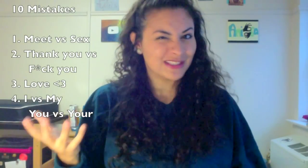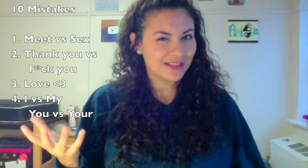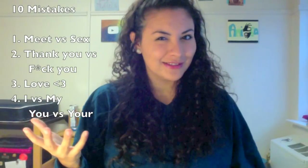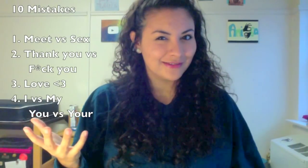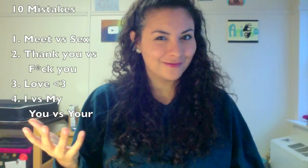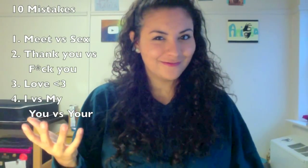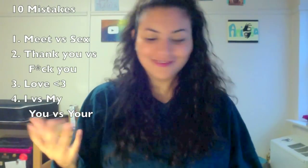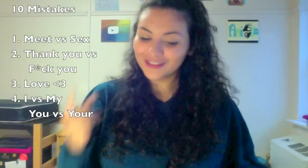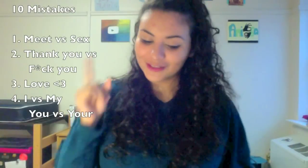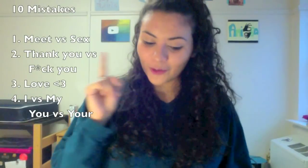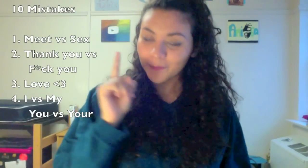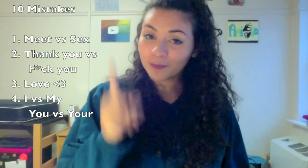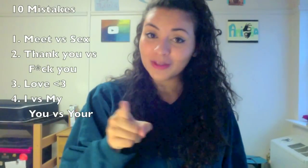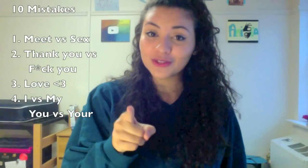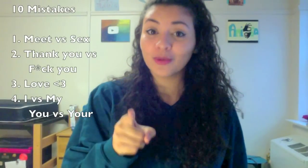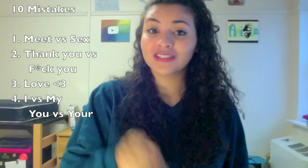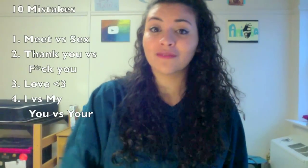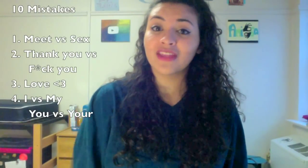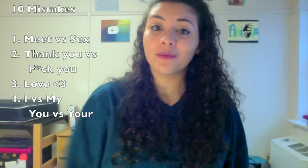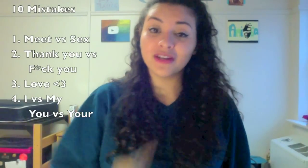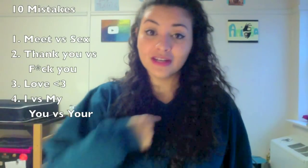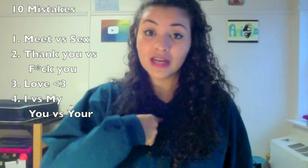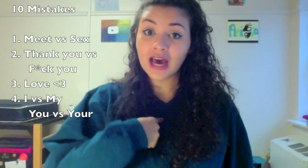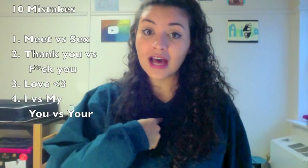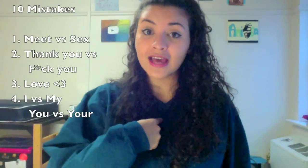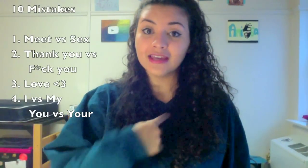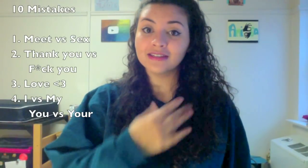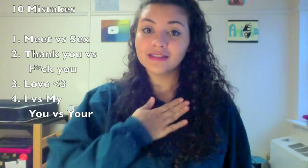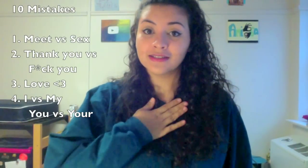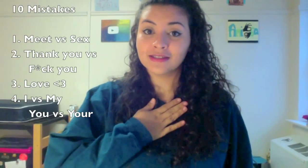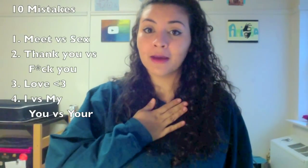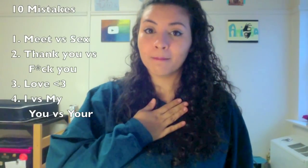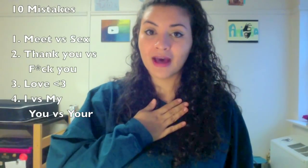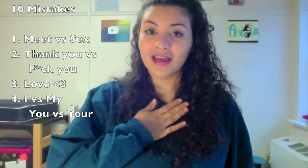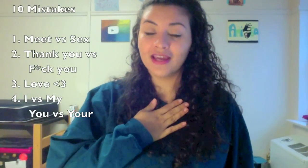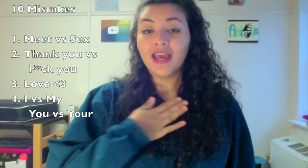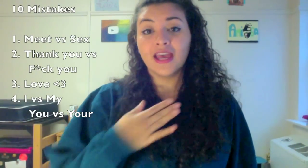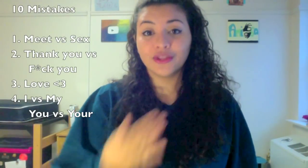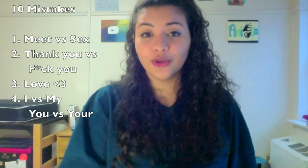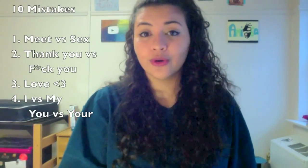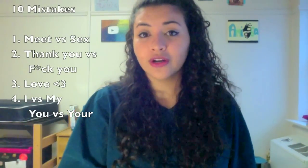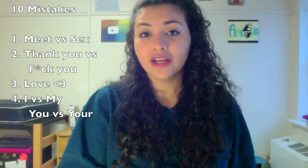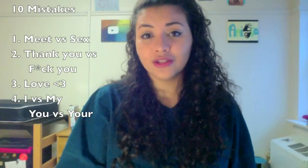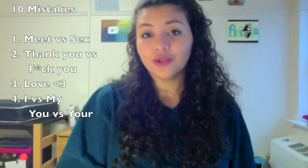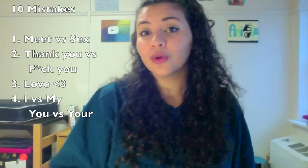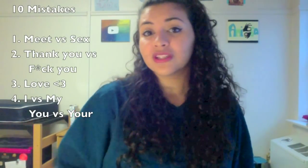That doesn't make sense. So make sure you watch out for that one. I my. And your and